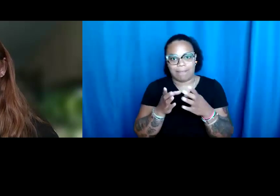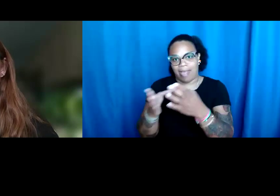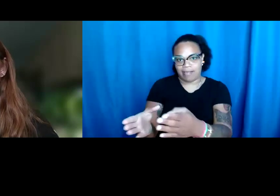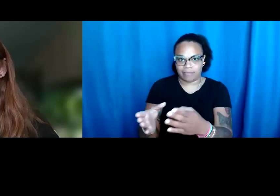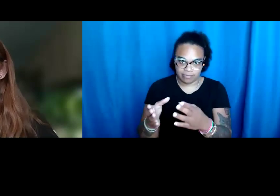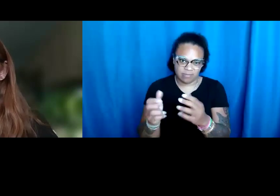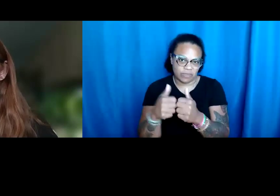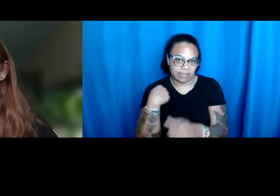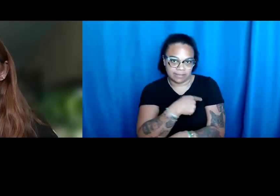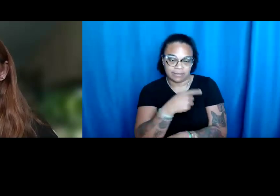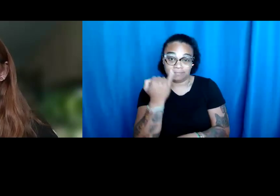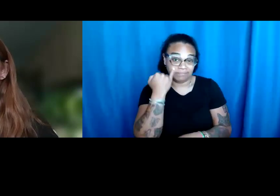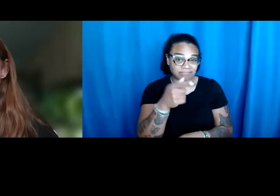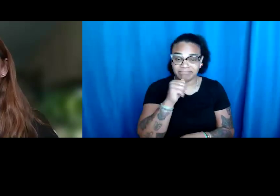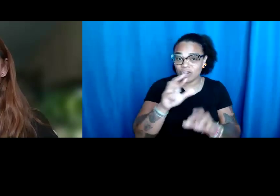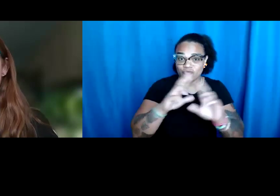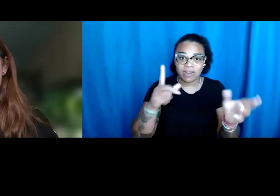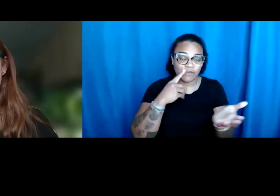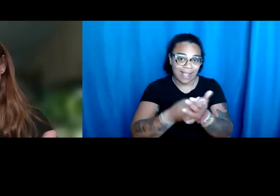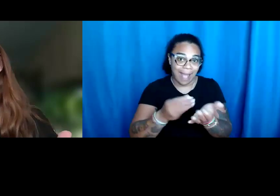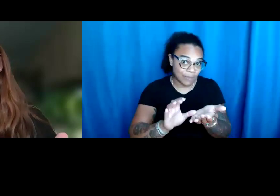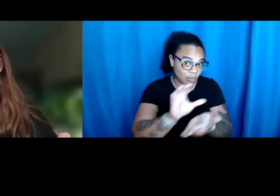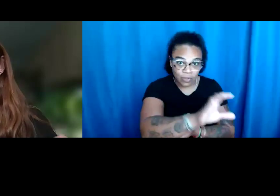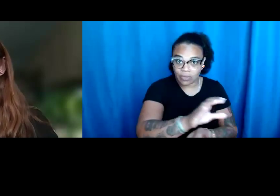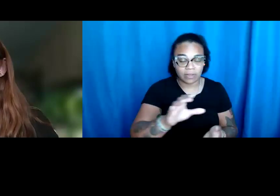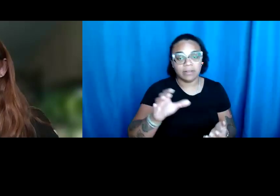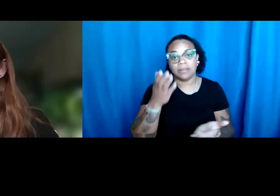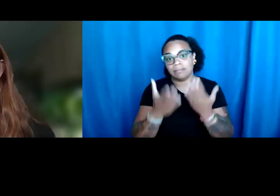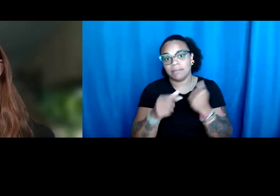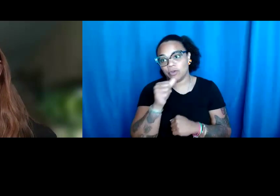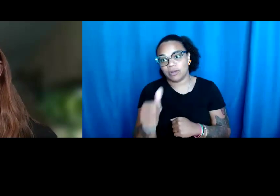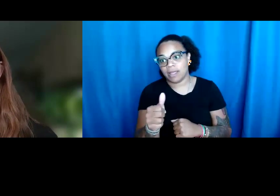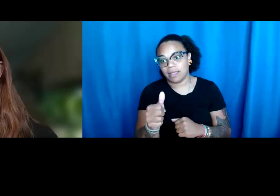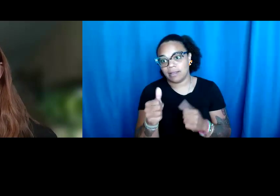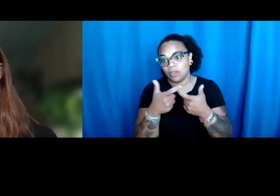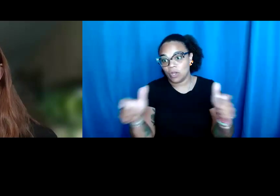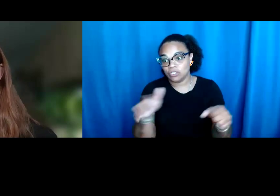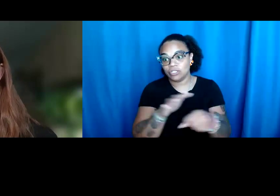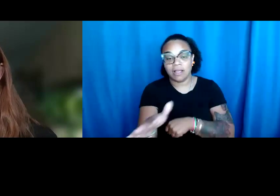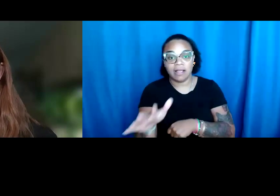If you are not quite ready for capital, perhaps you are not large enough in terms of our revenue